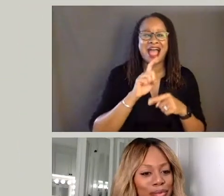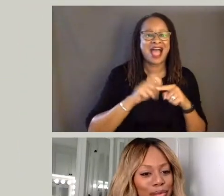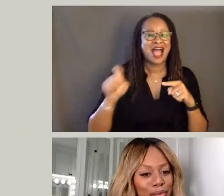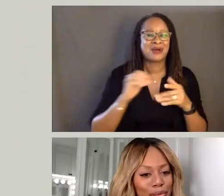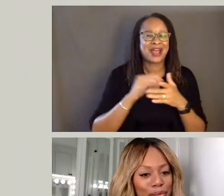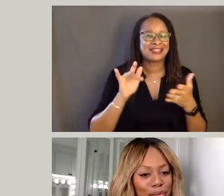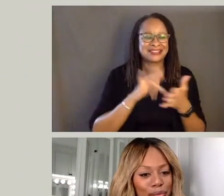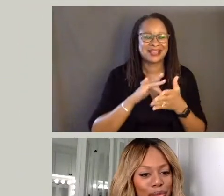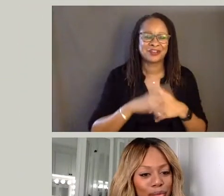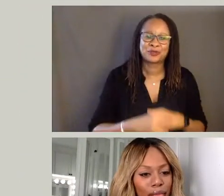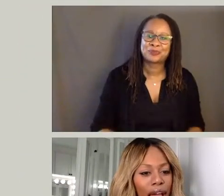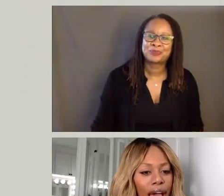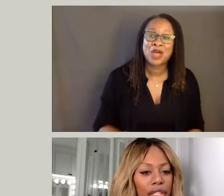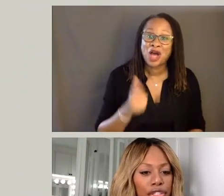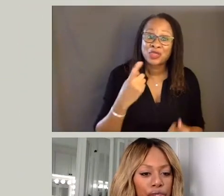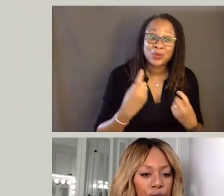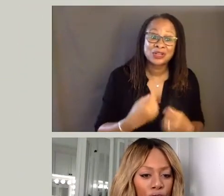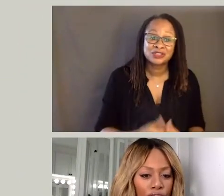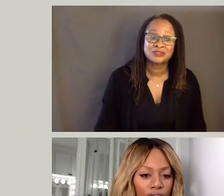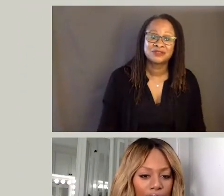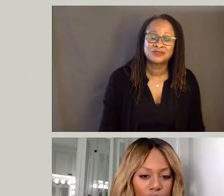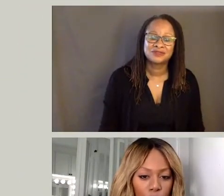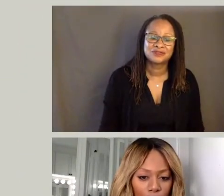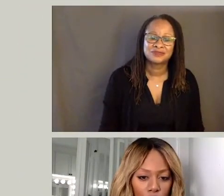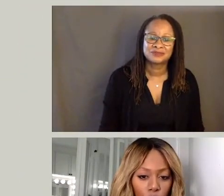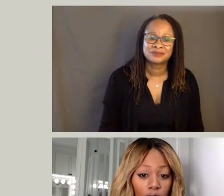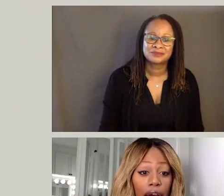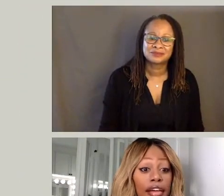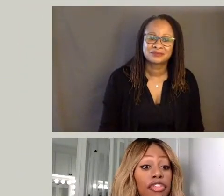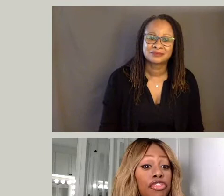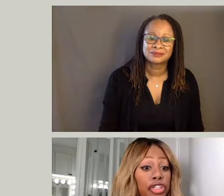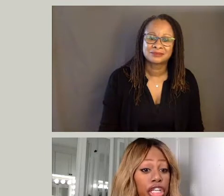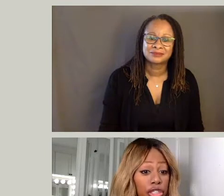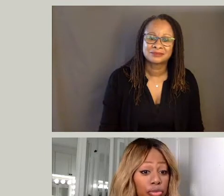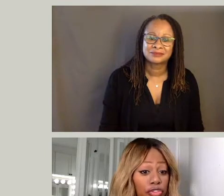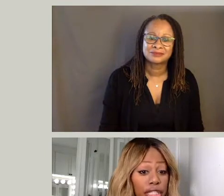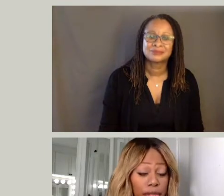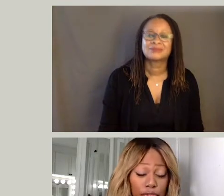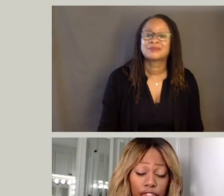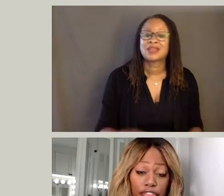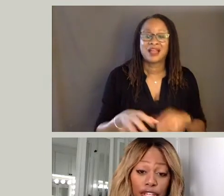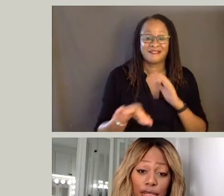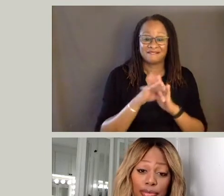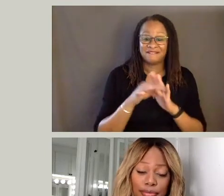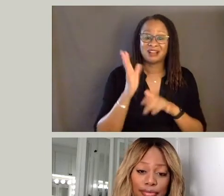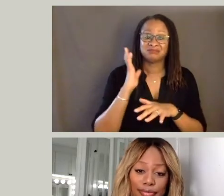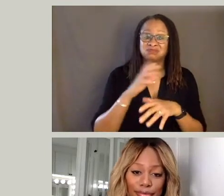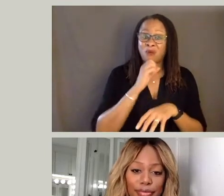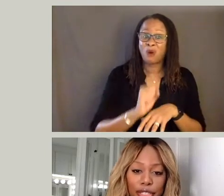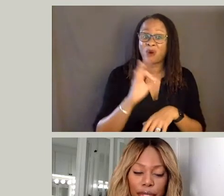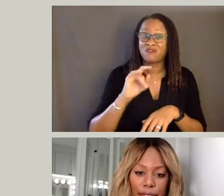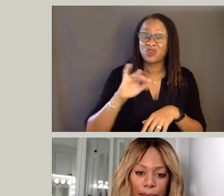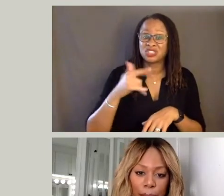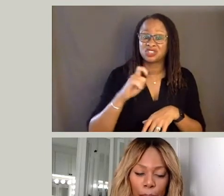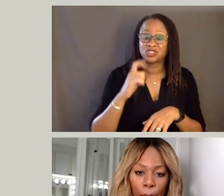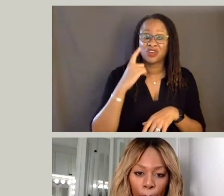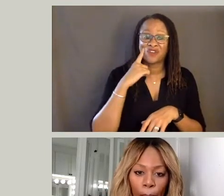Any other questions? How did you find/acquire your archival footage and movie clips for the film? Hmm. Good one.